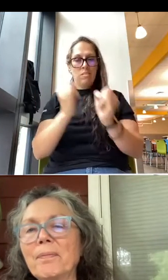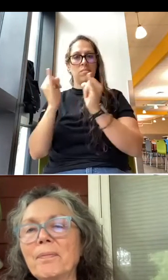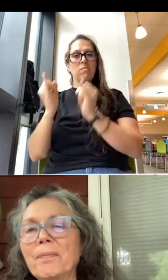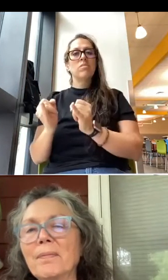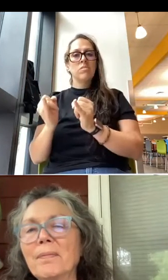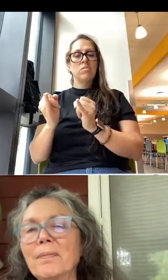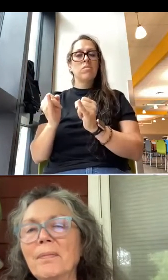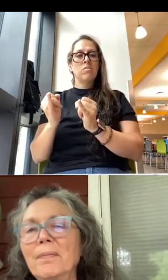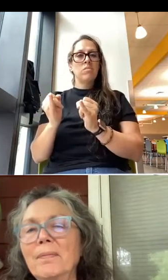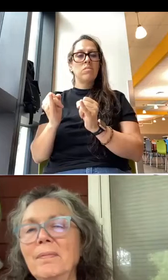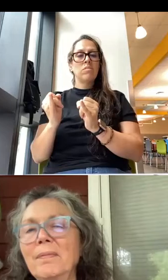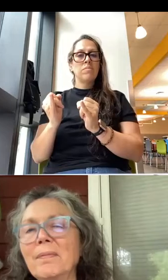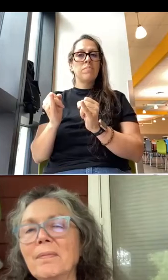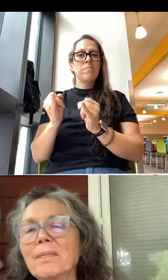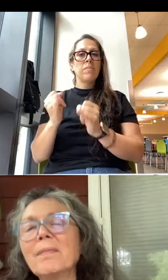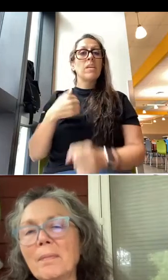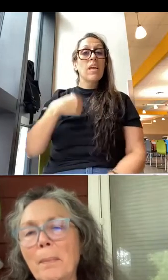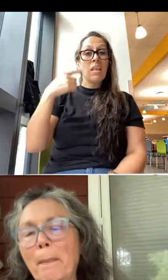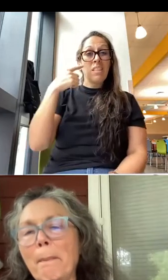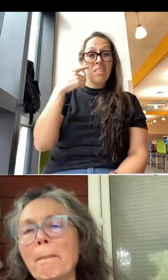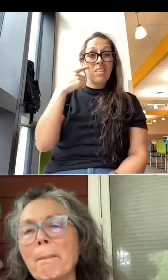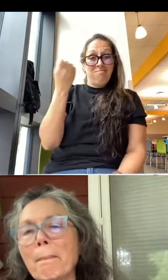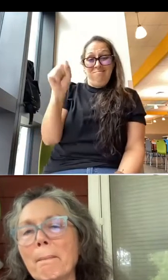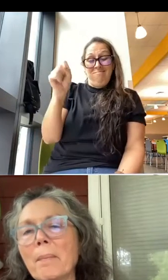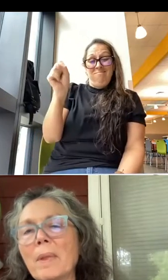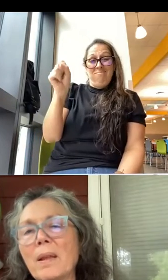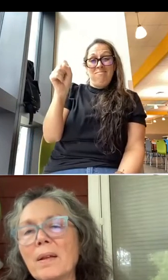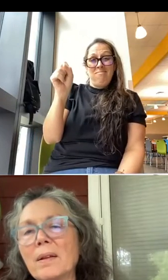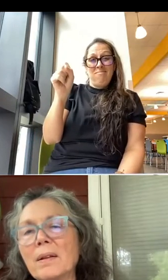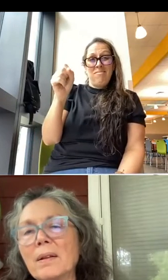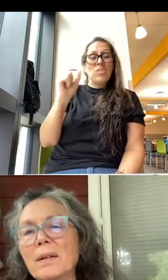I, I think, yeah, like the cool thing about, about,